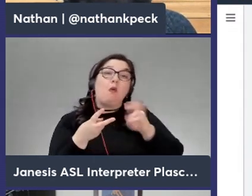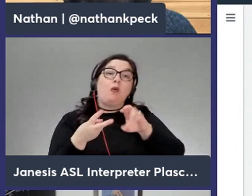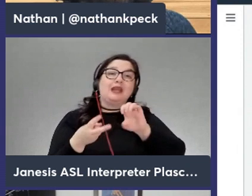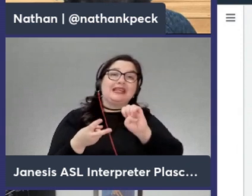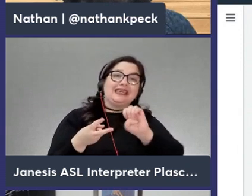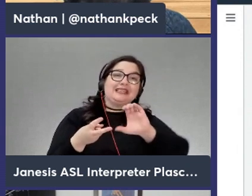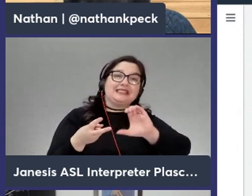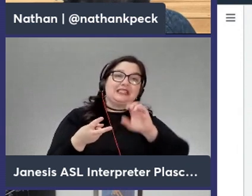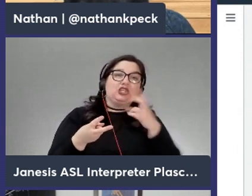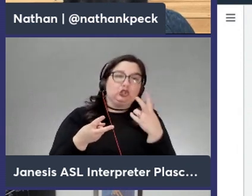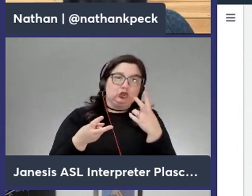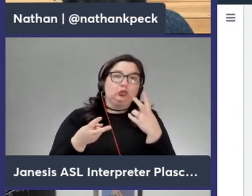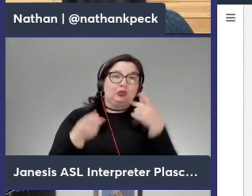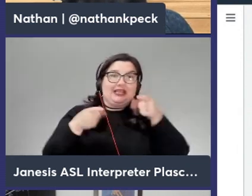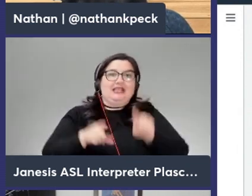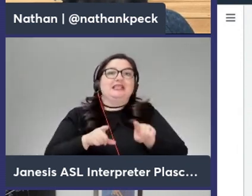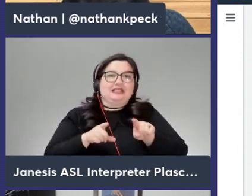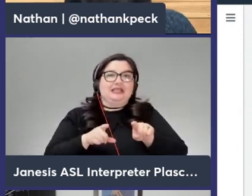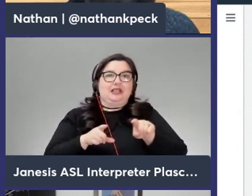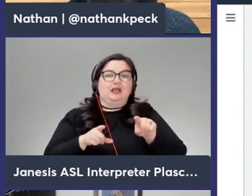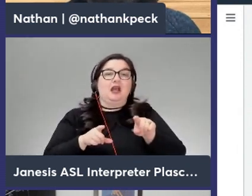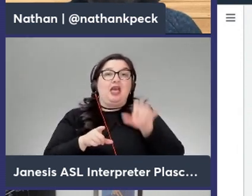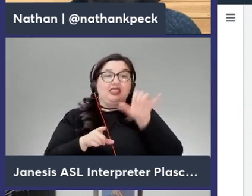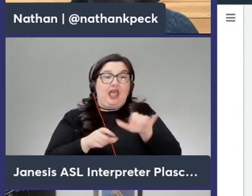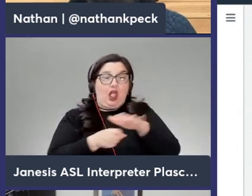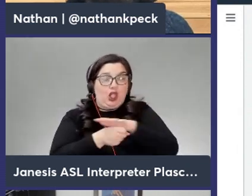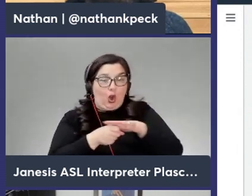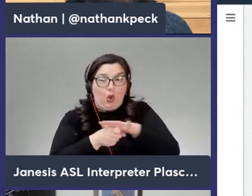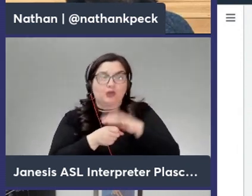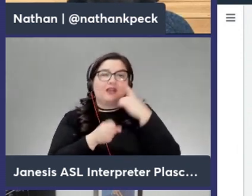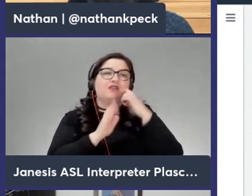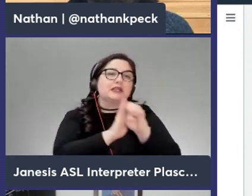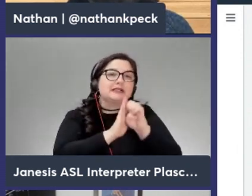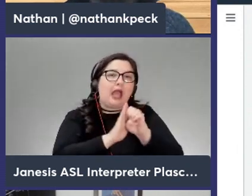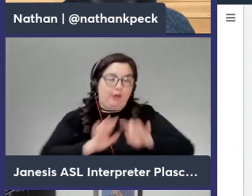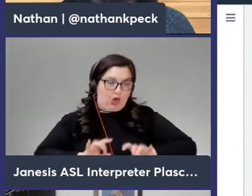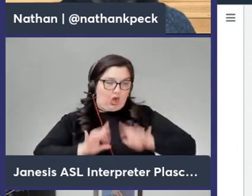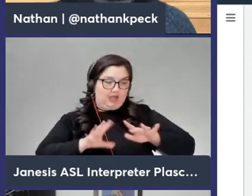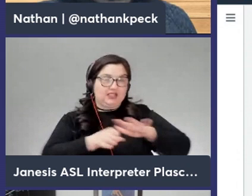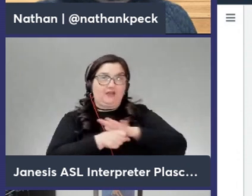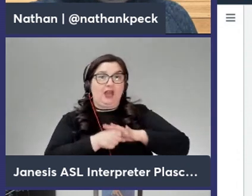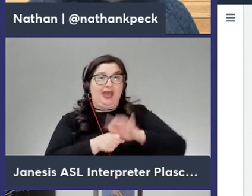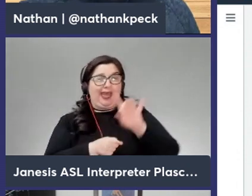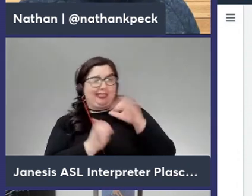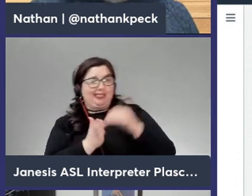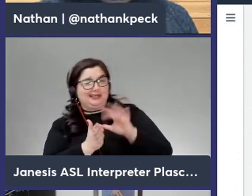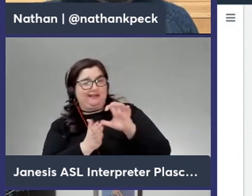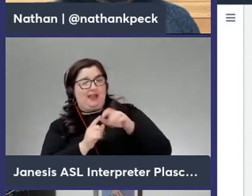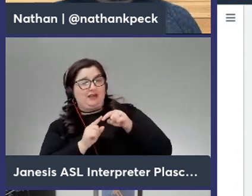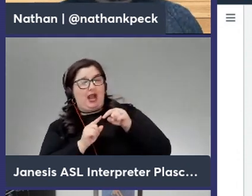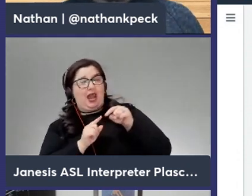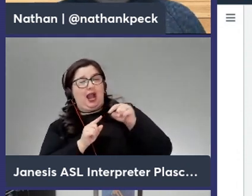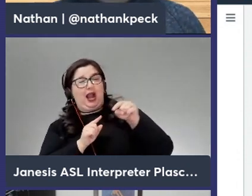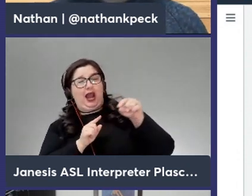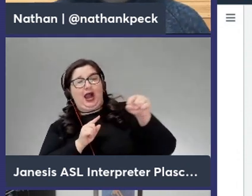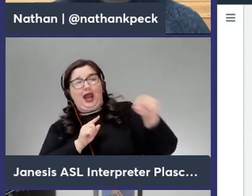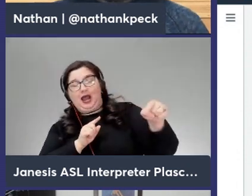And so when that Instance is located in Australia, 8,500 miles away from me or so, whatever it may be,